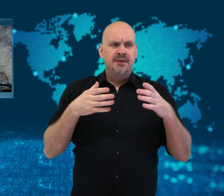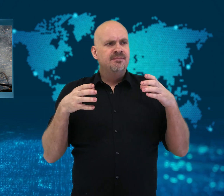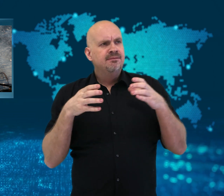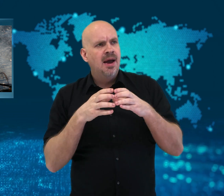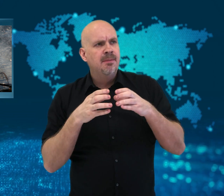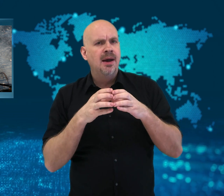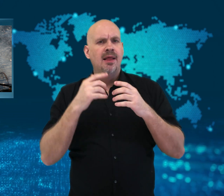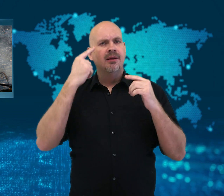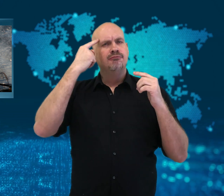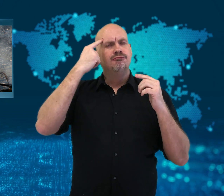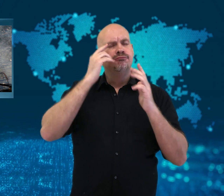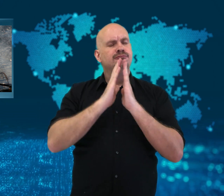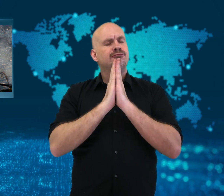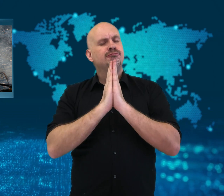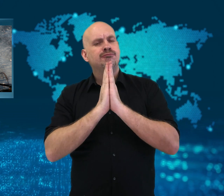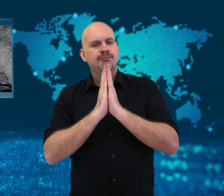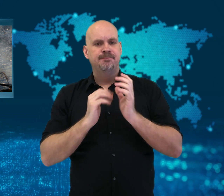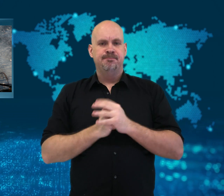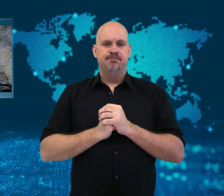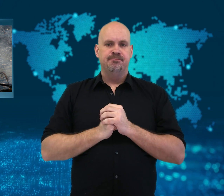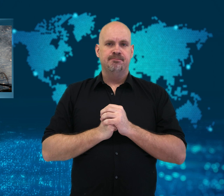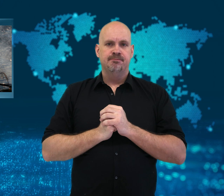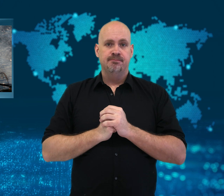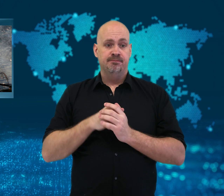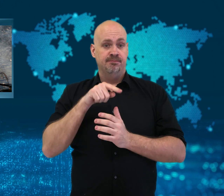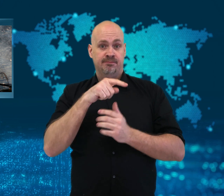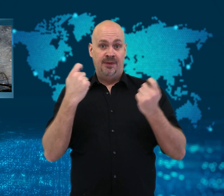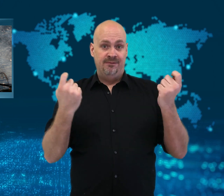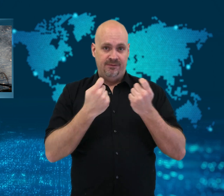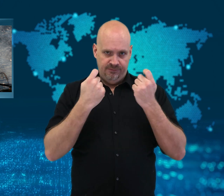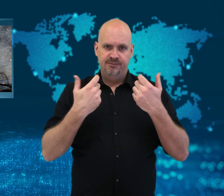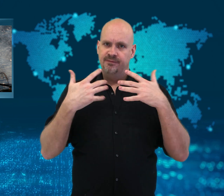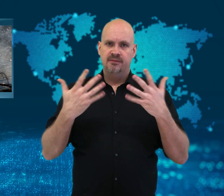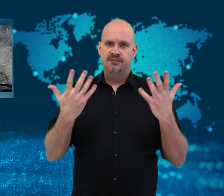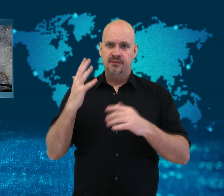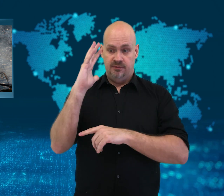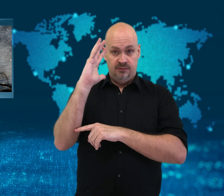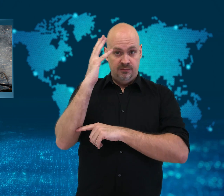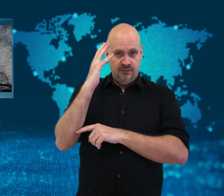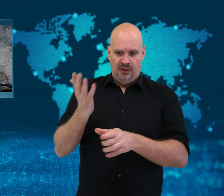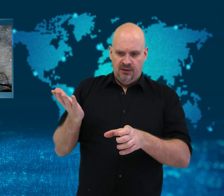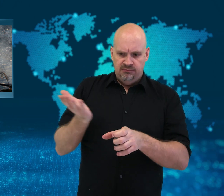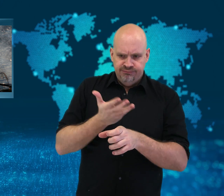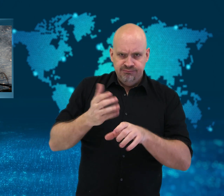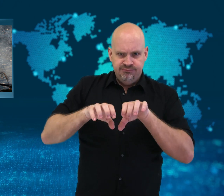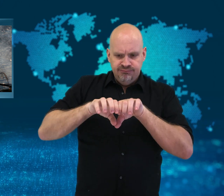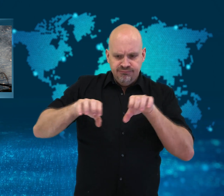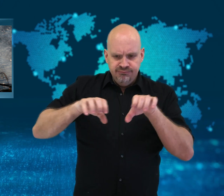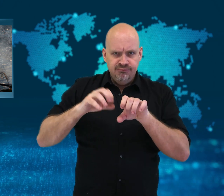After being set fire, they were then doused with water.